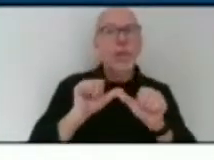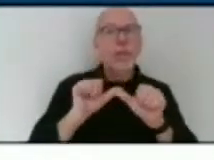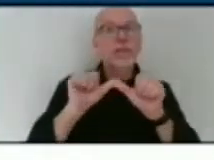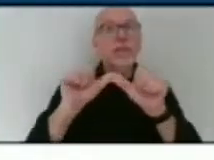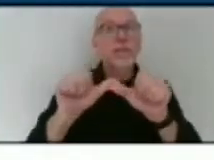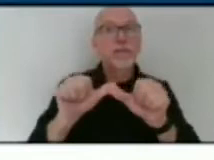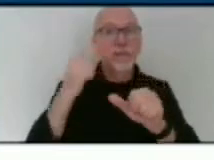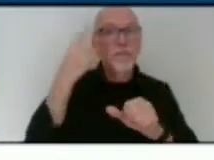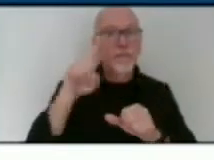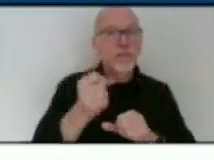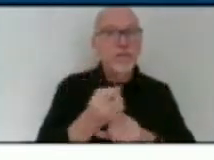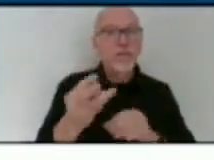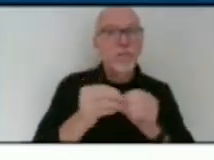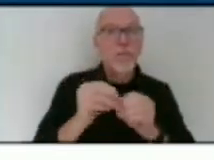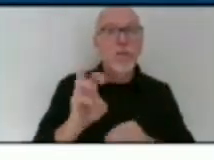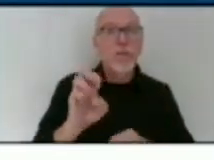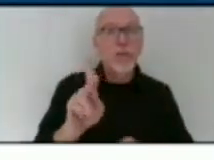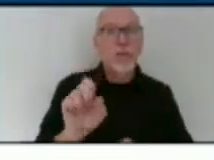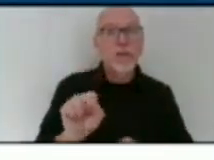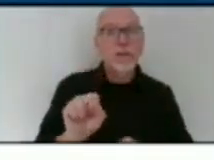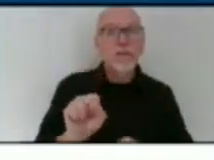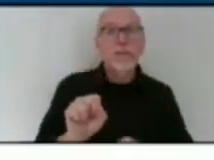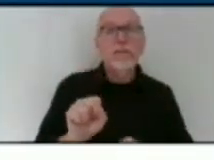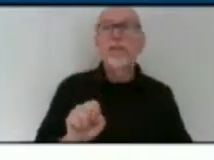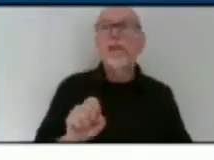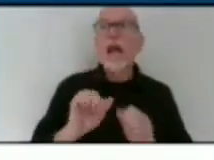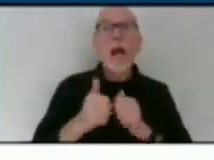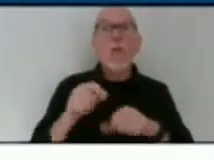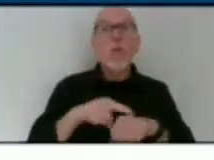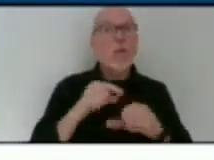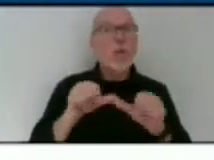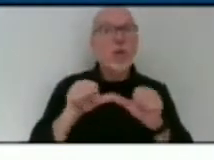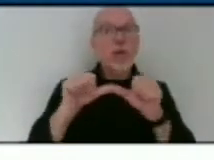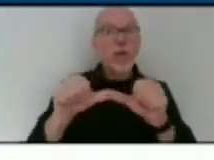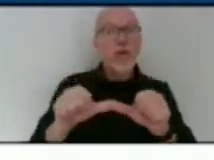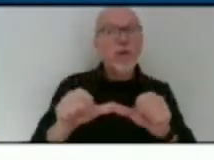of weeks. But actually, how long it continues depends on the actions that